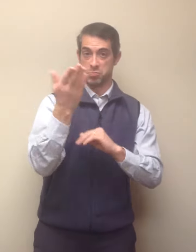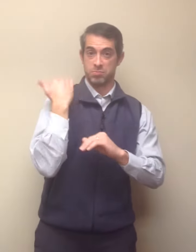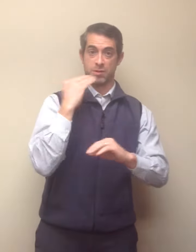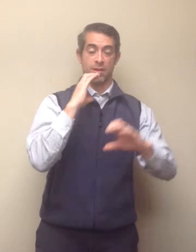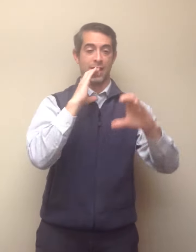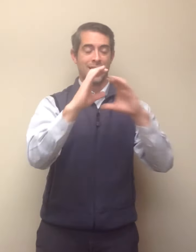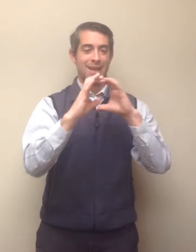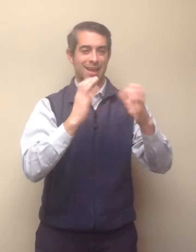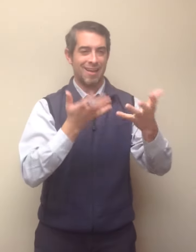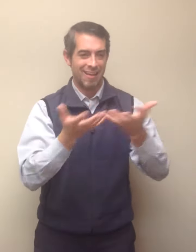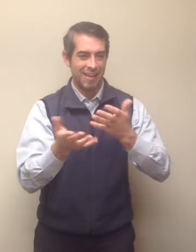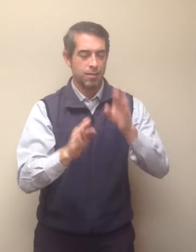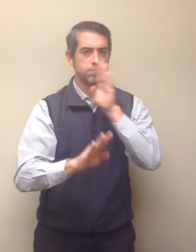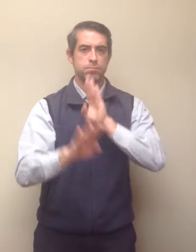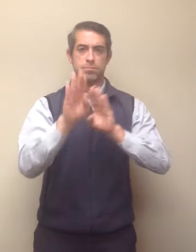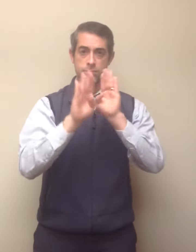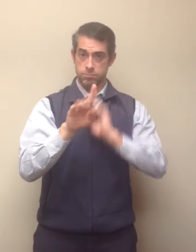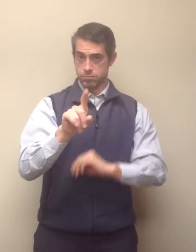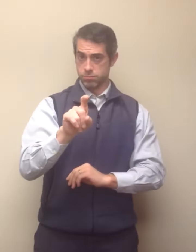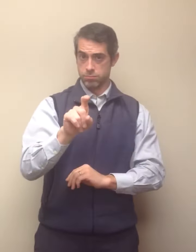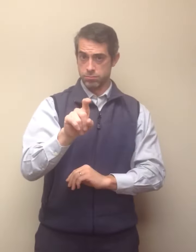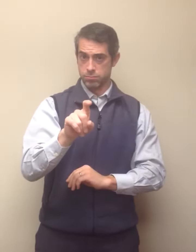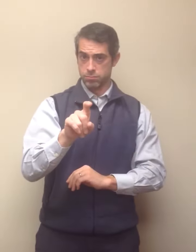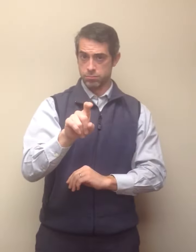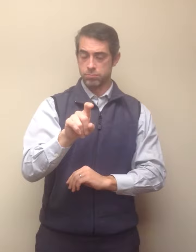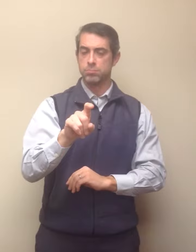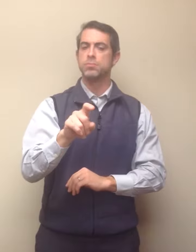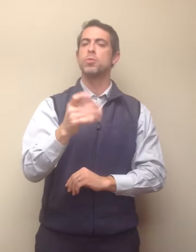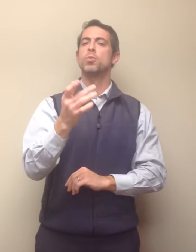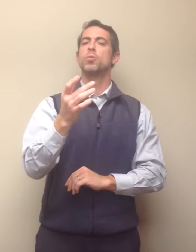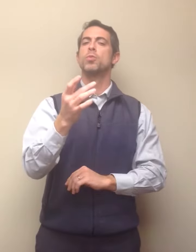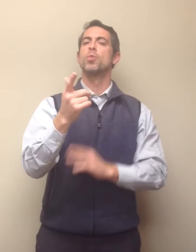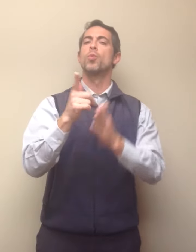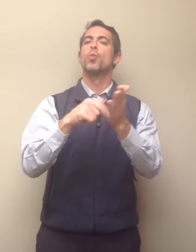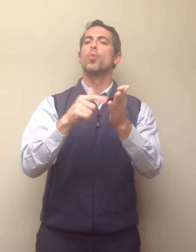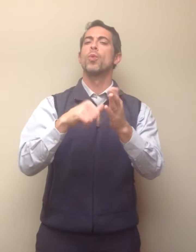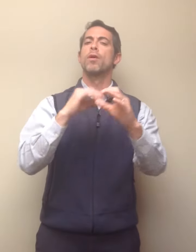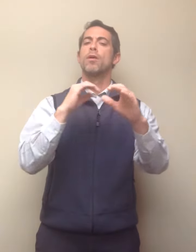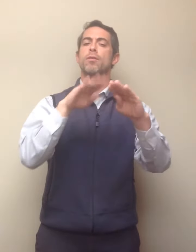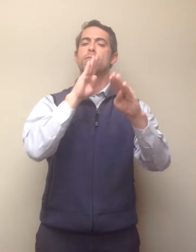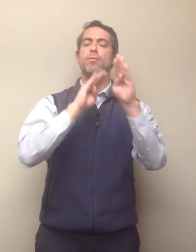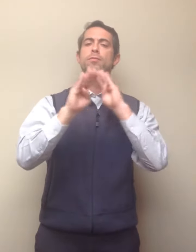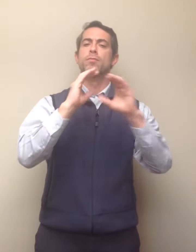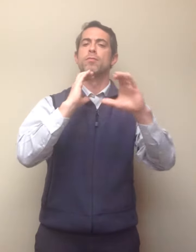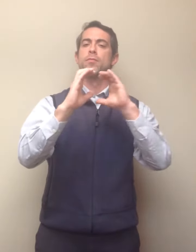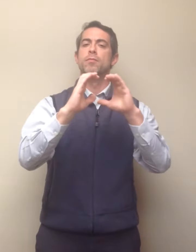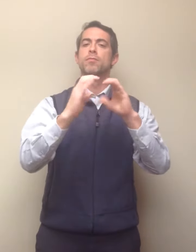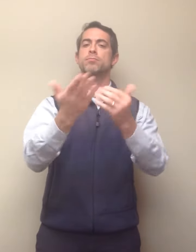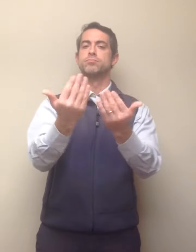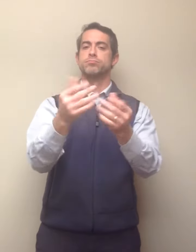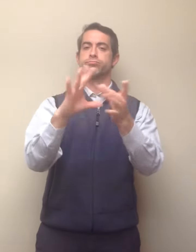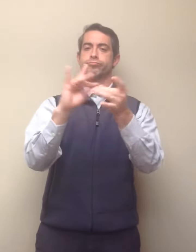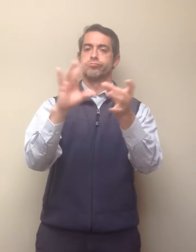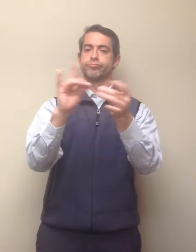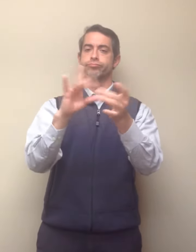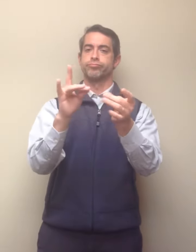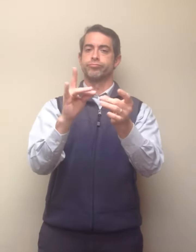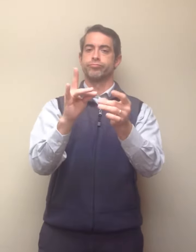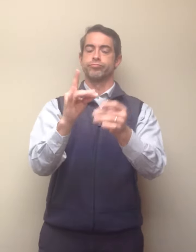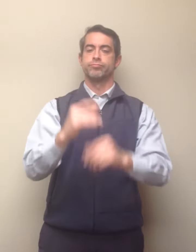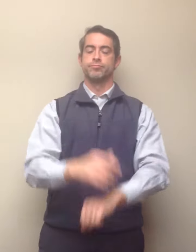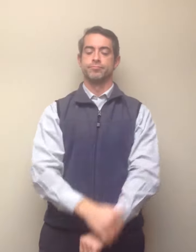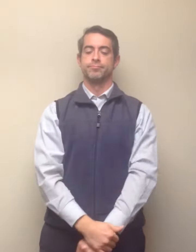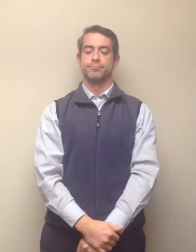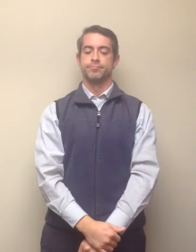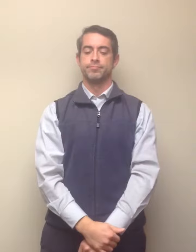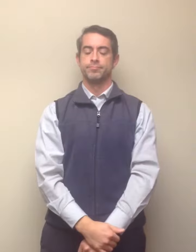If so, please explain your difficulties.